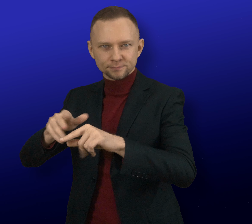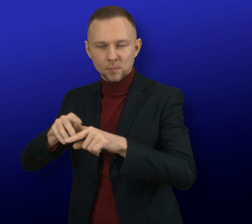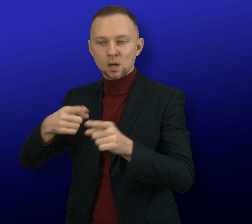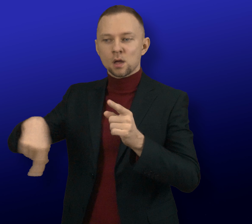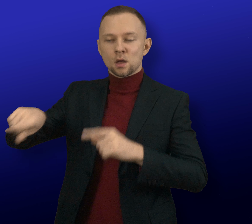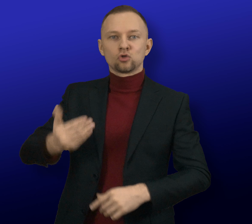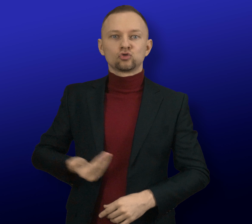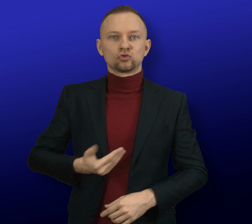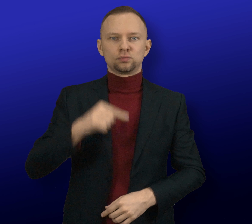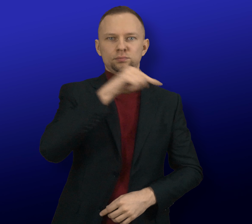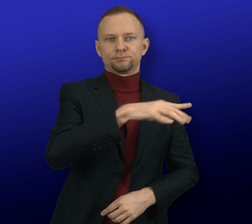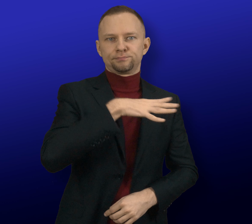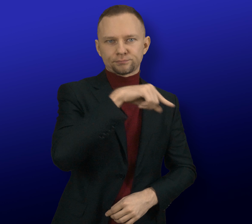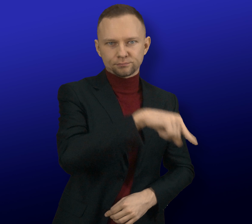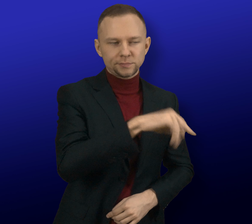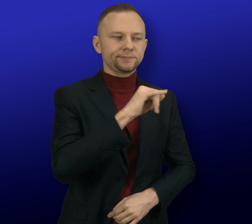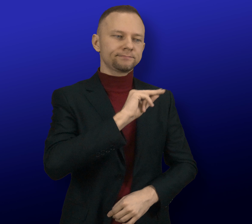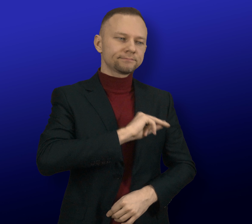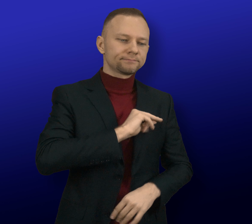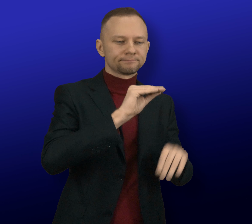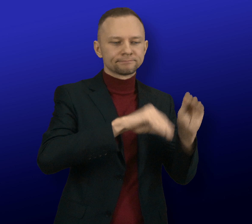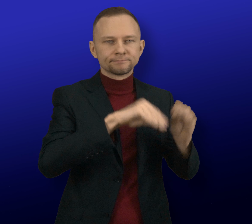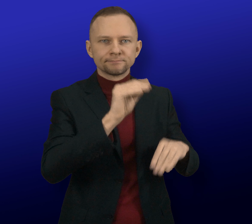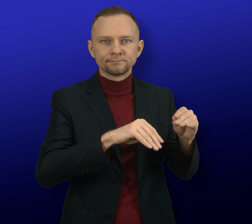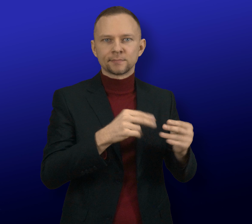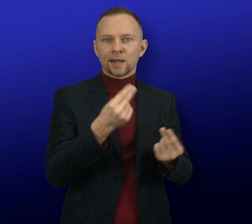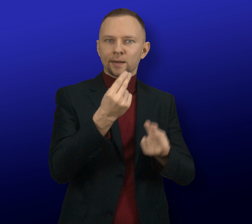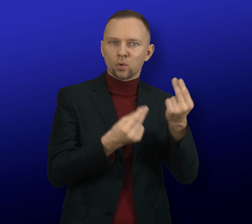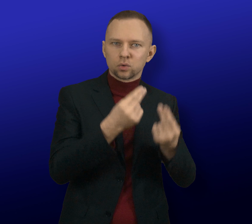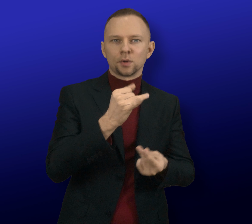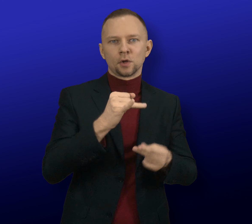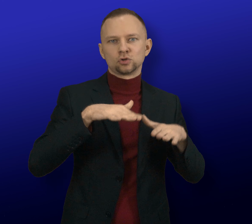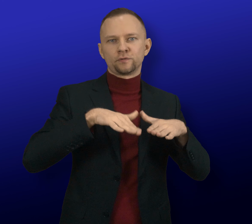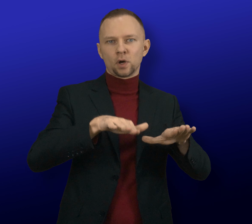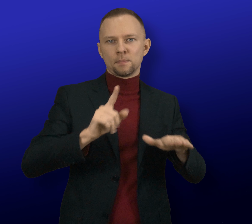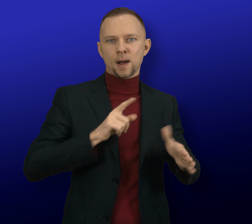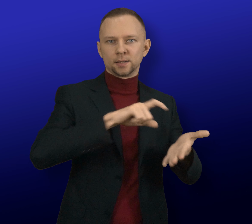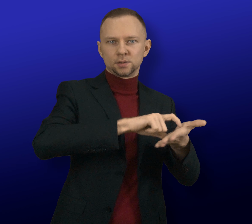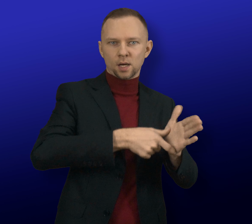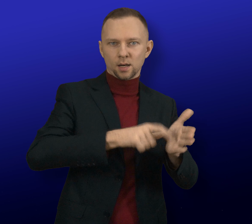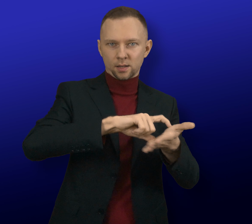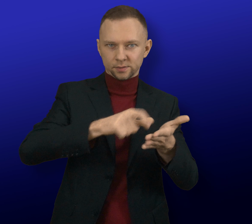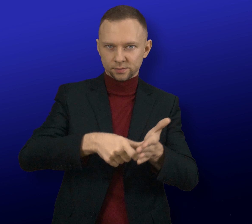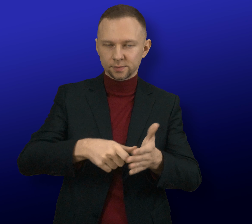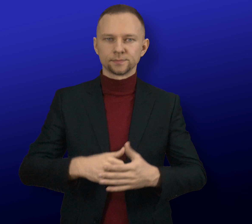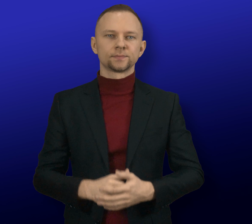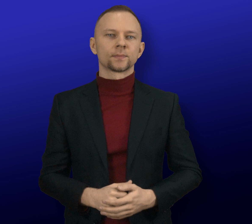who lived here and worked in the toy and sewing workshops.